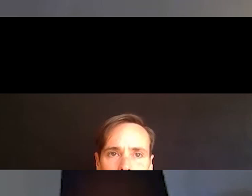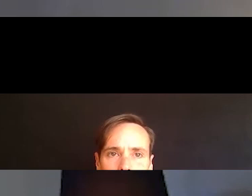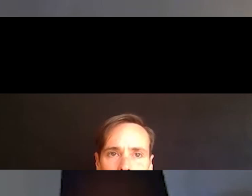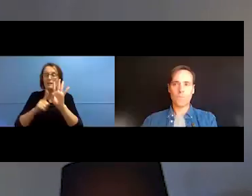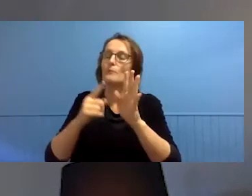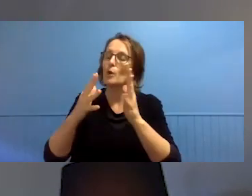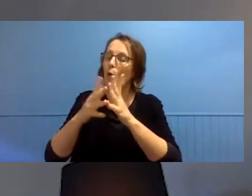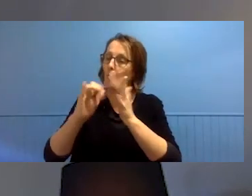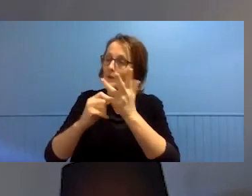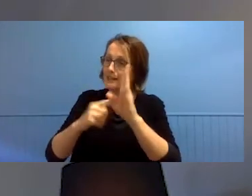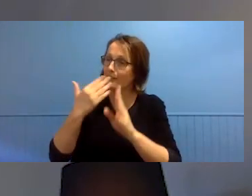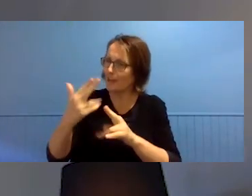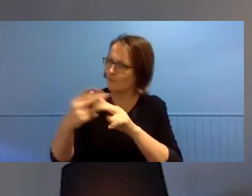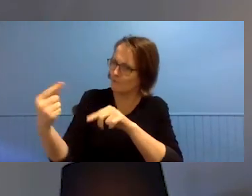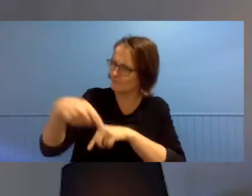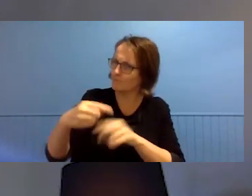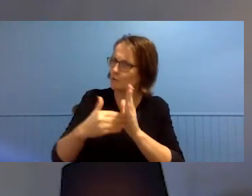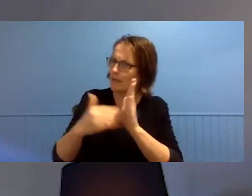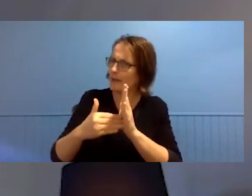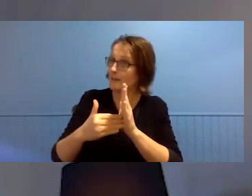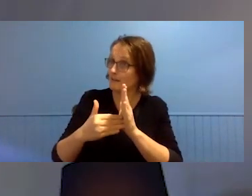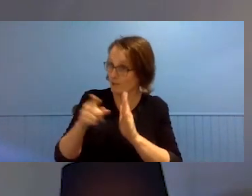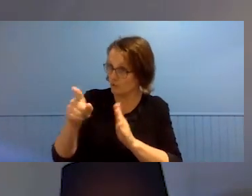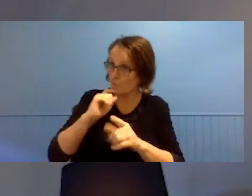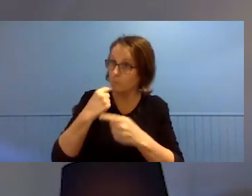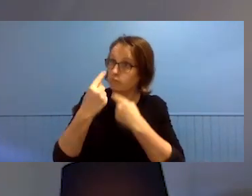you're going to discuss with us the importance of the First Nations